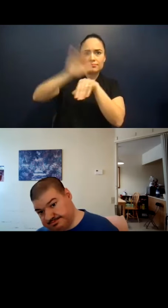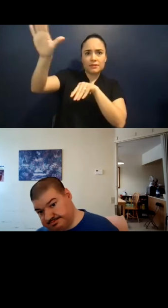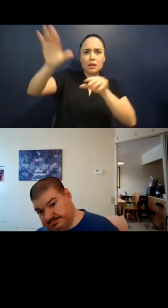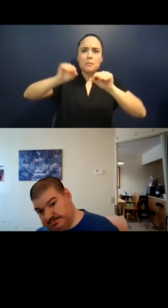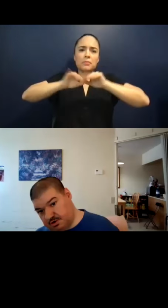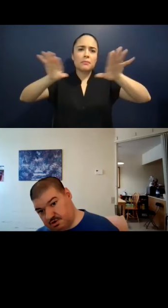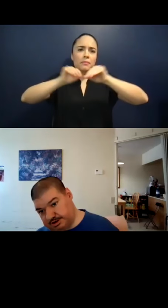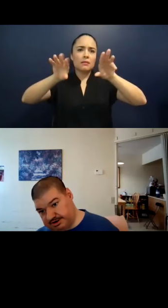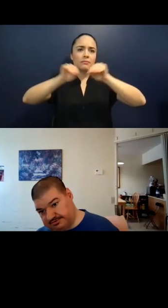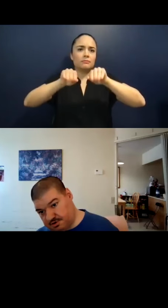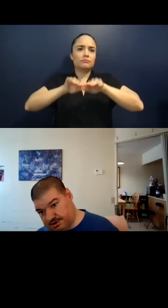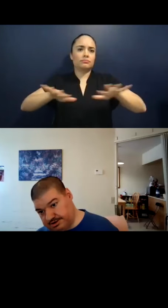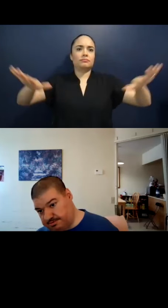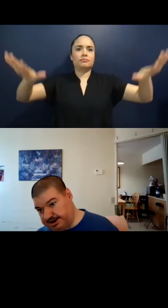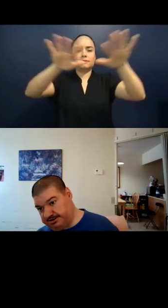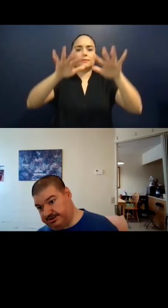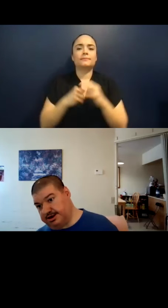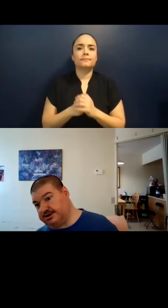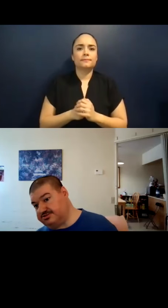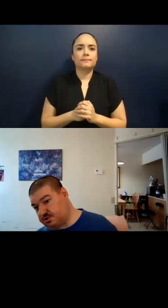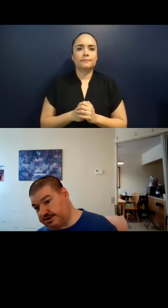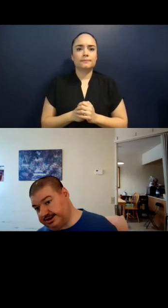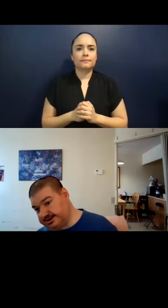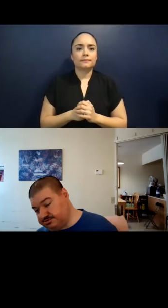is disposable .